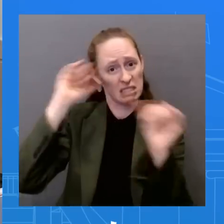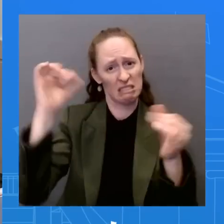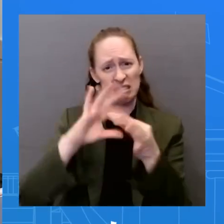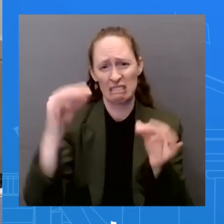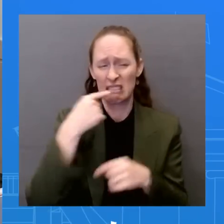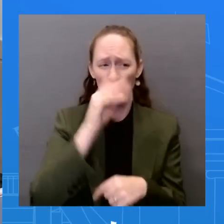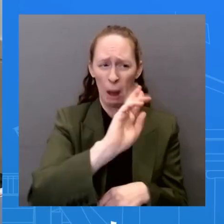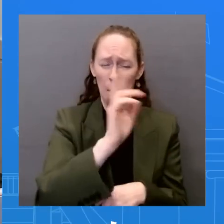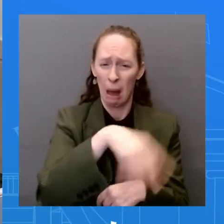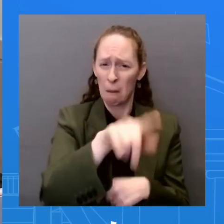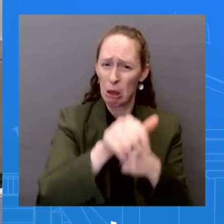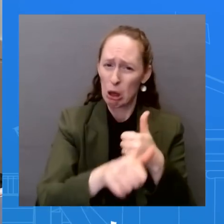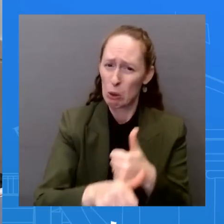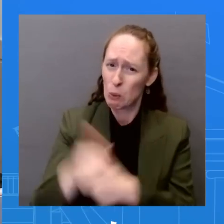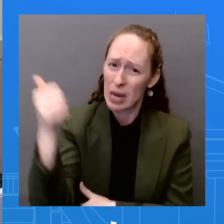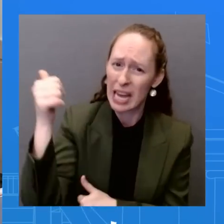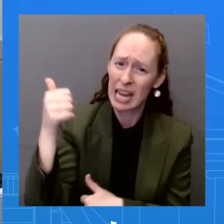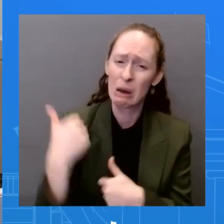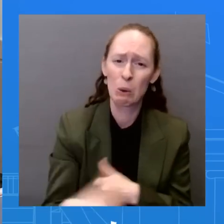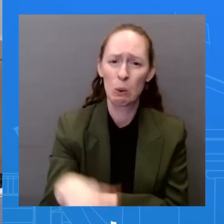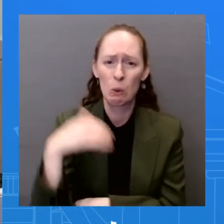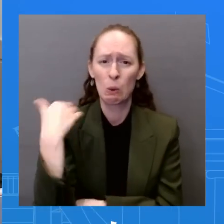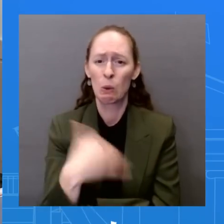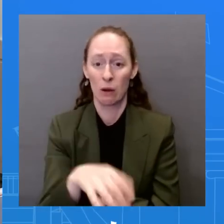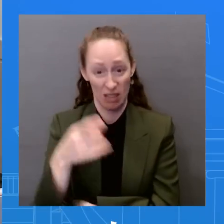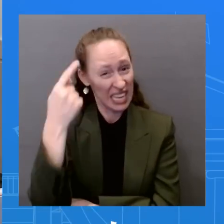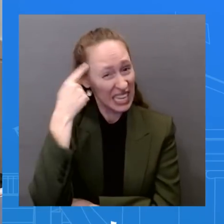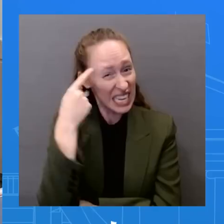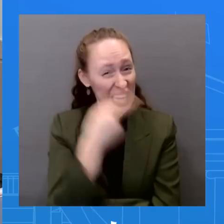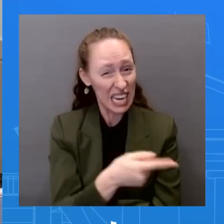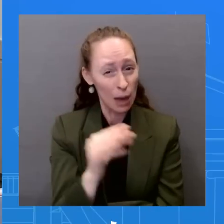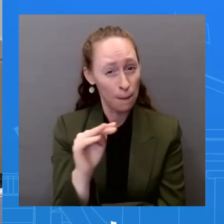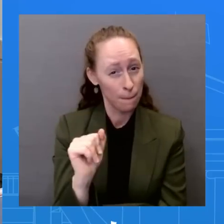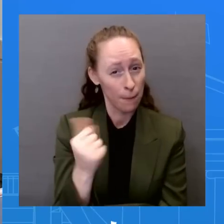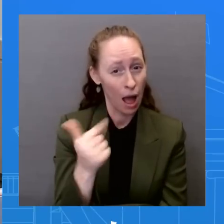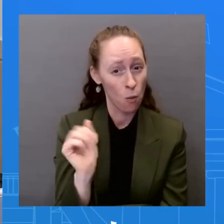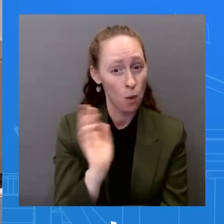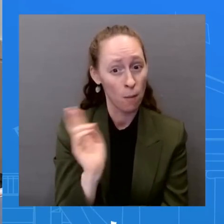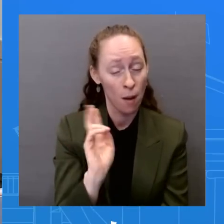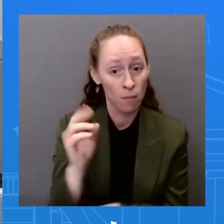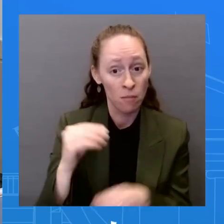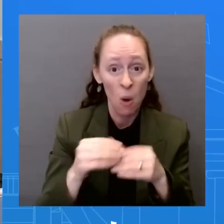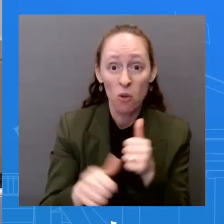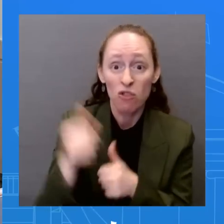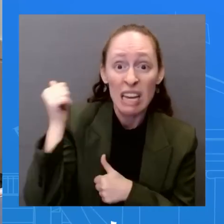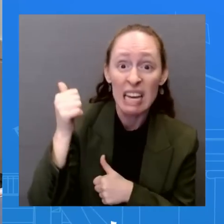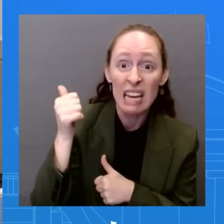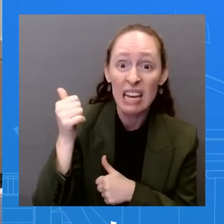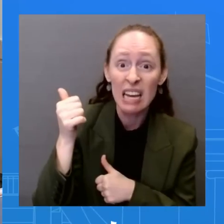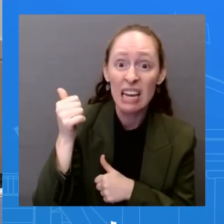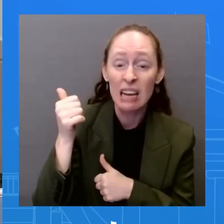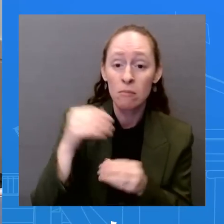DHS says may pose a risk to national security and the safety of local communities?